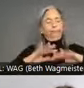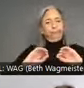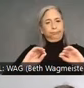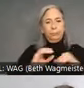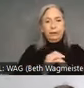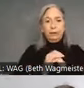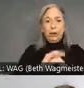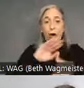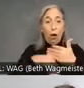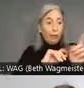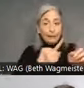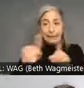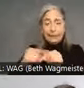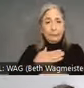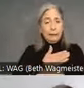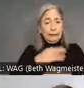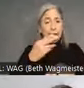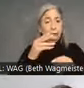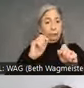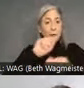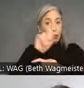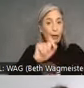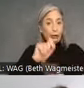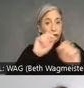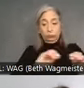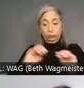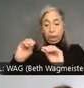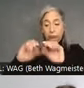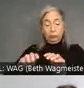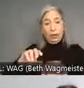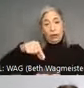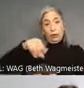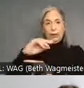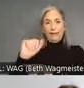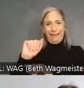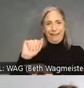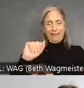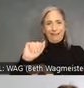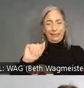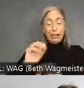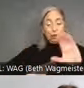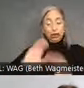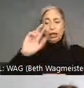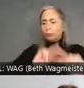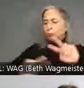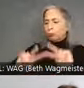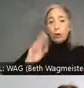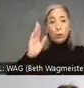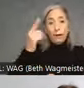all attendees please post your questions in the Q&A. The chat will be monitored for general dialog